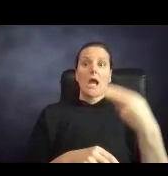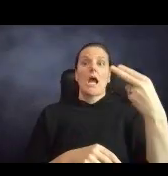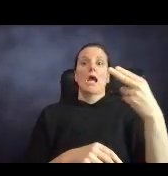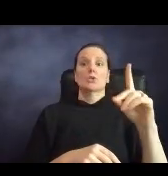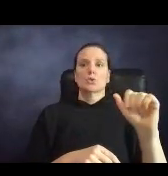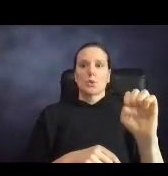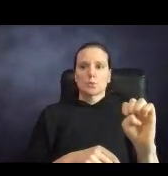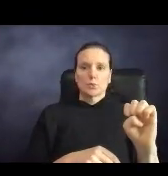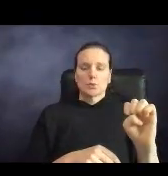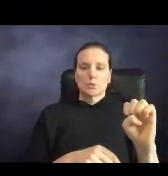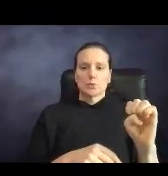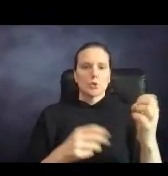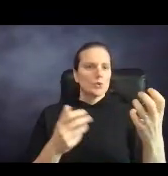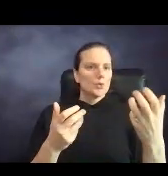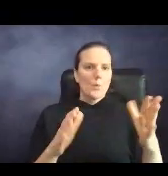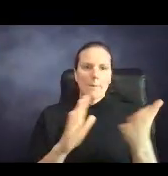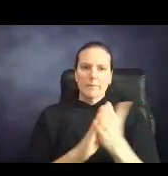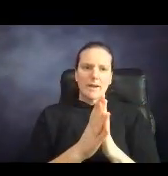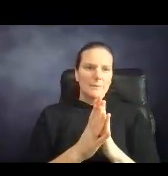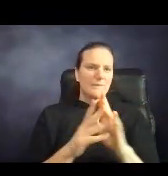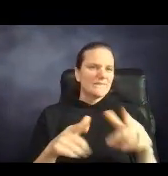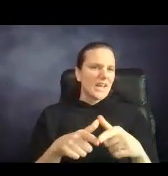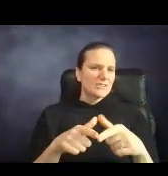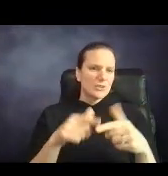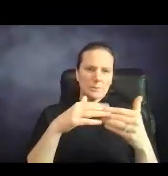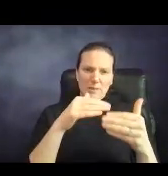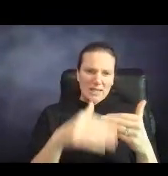you don't wanna end up with vaginal bleeding. You don't wanna have other problems with,